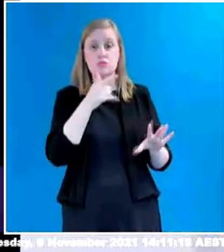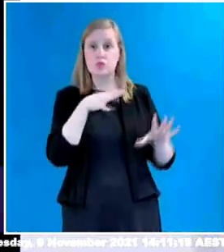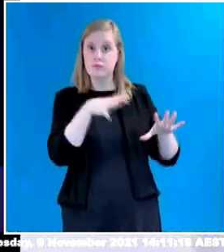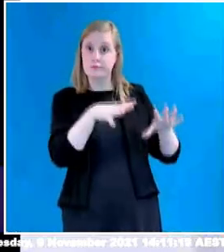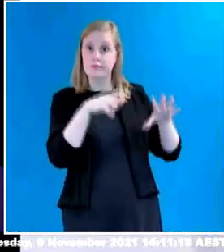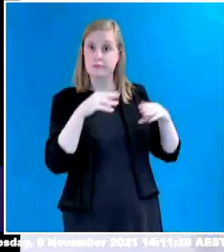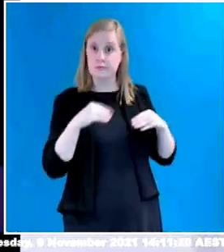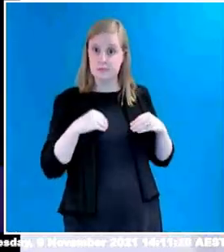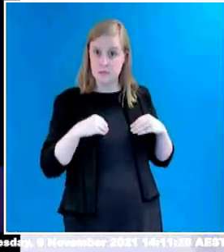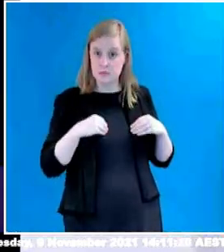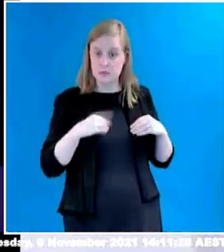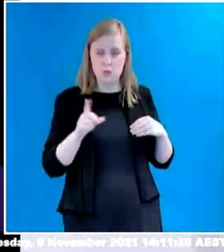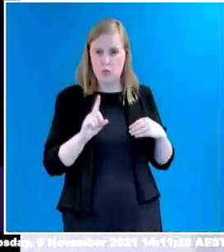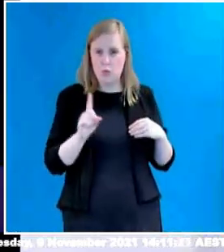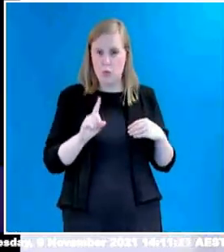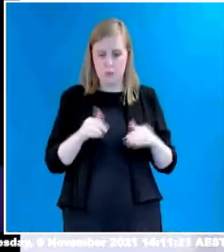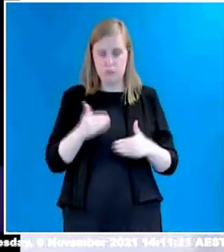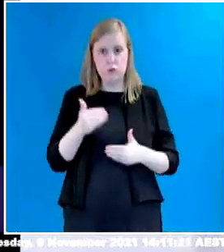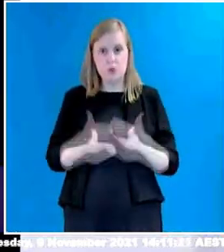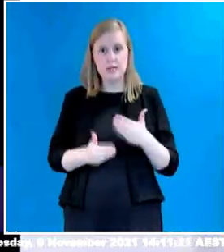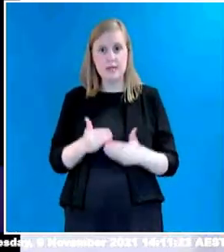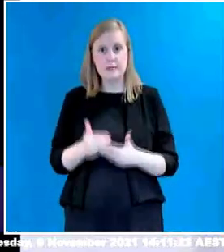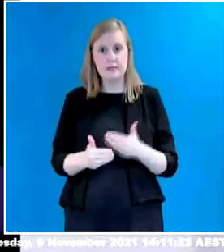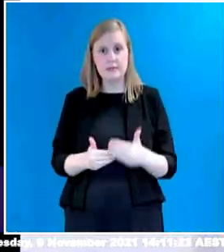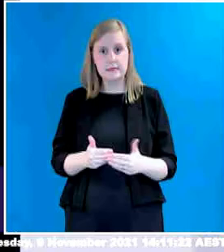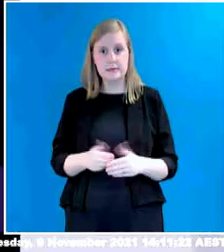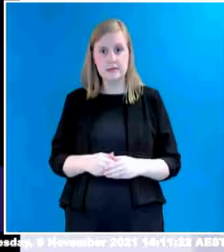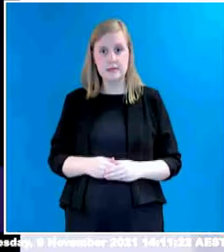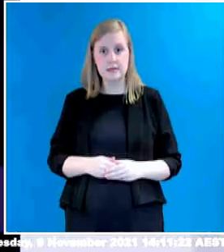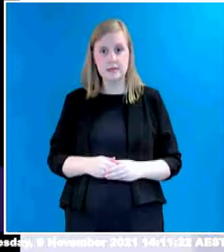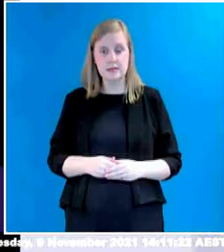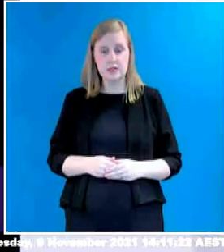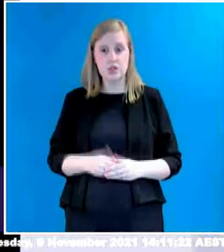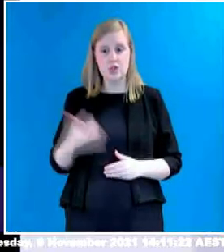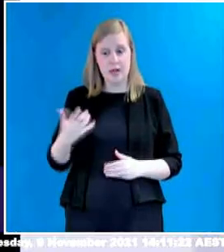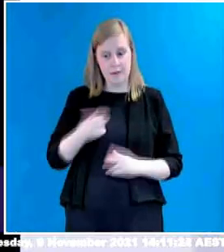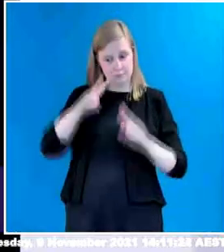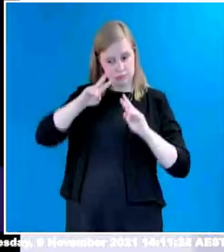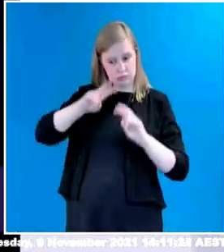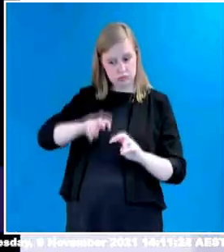the first step that there has to be a National Interest Analysis?